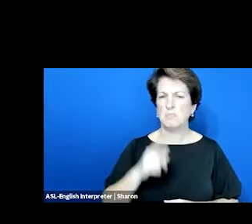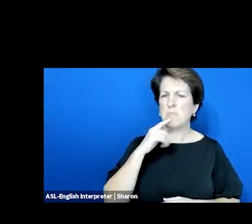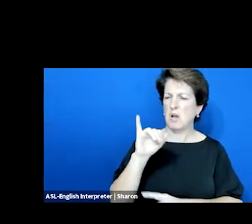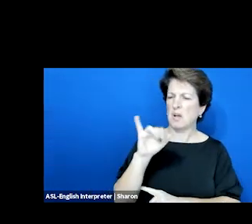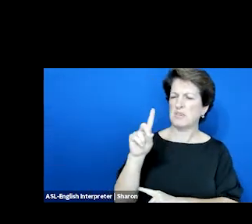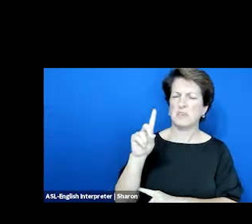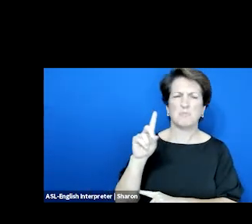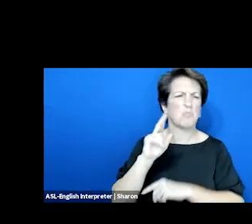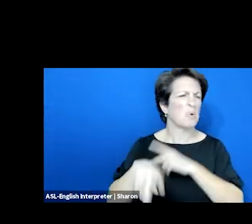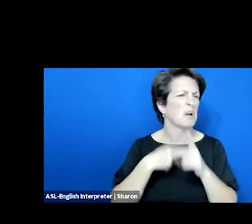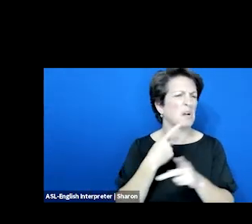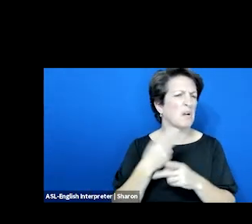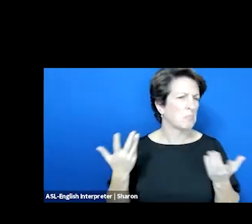invalid if you do. Vaccine certificates can be laminated, but it may impact the